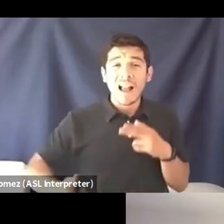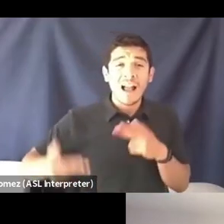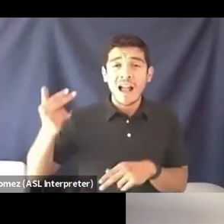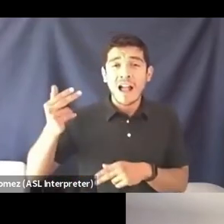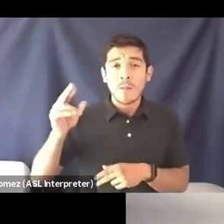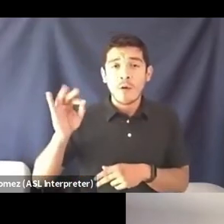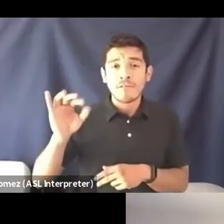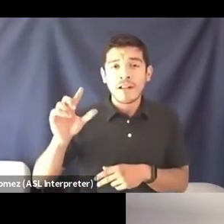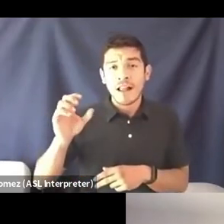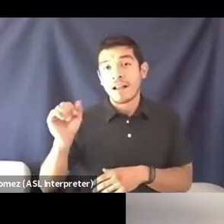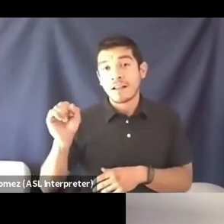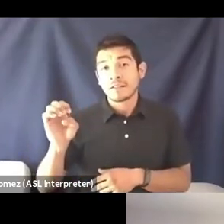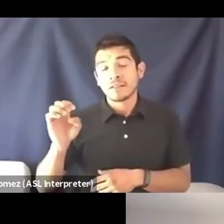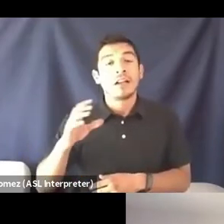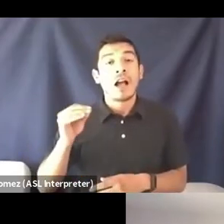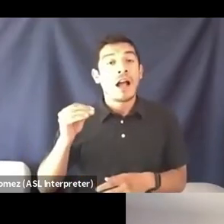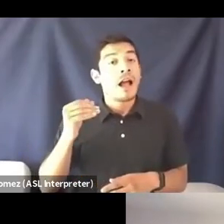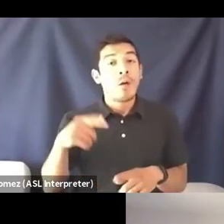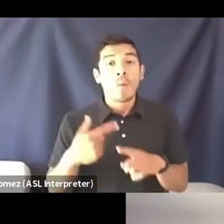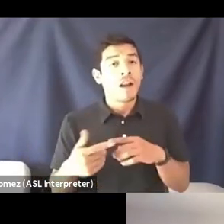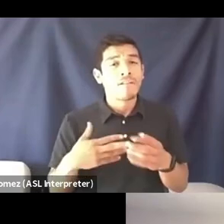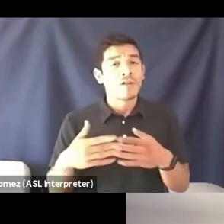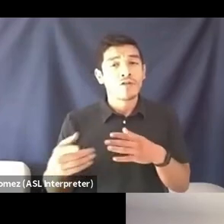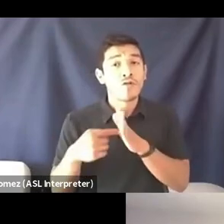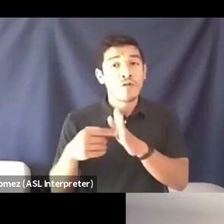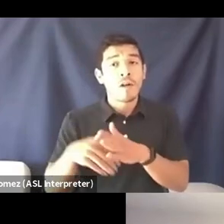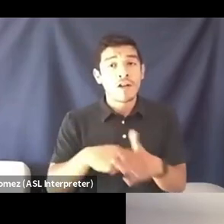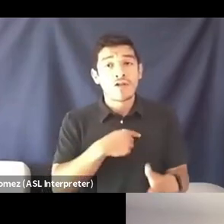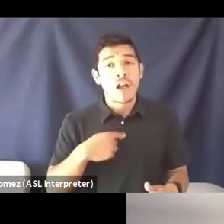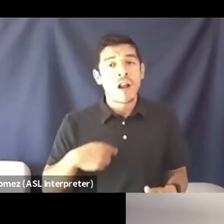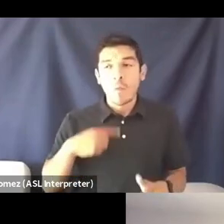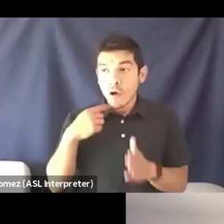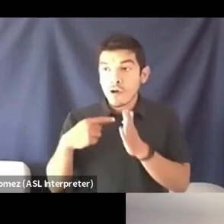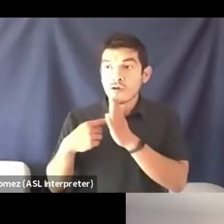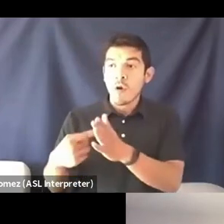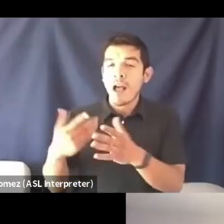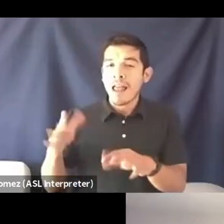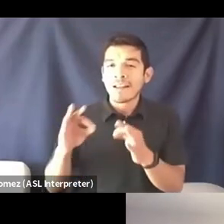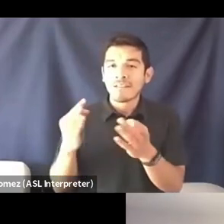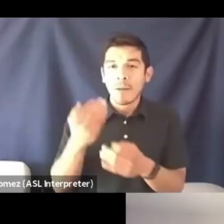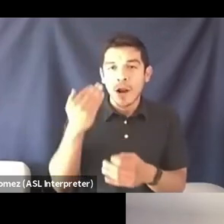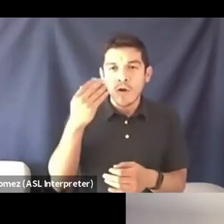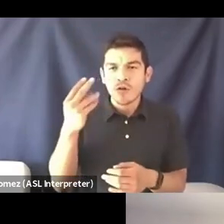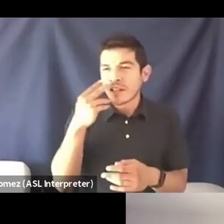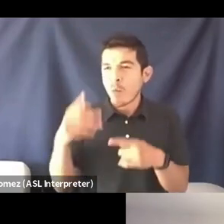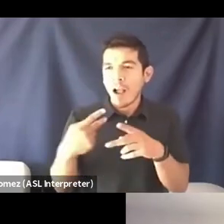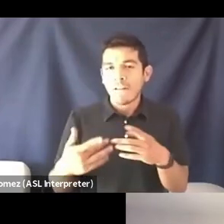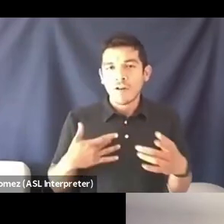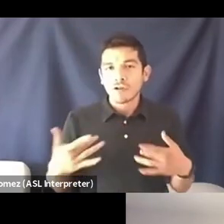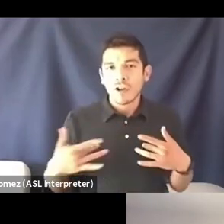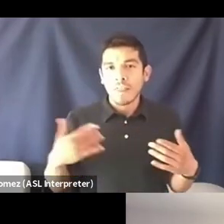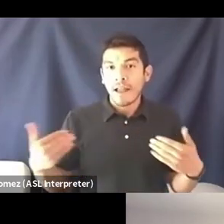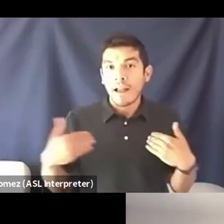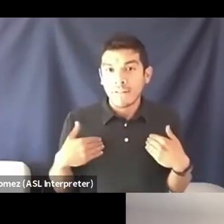And whenever it's shown in China, we would let the family know. To see what kind of concern they have. In terms of like marketing